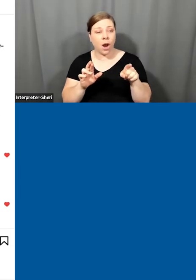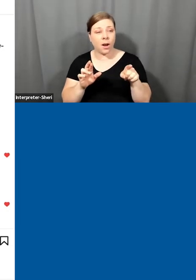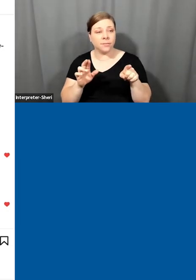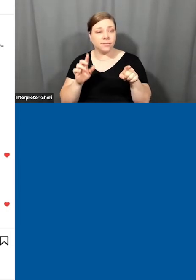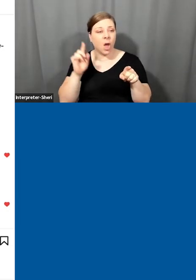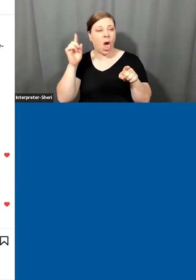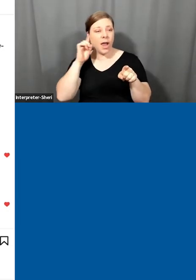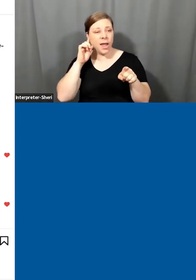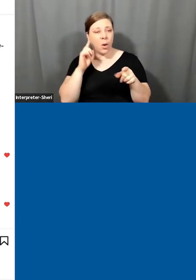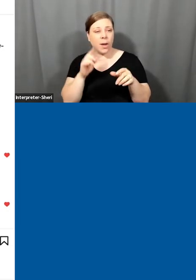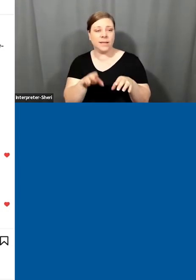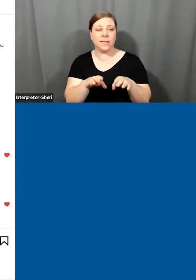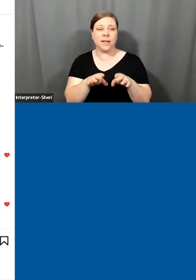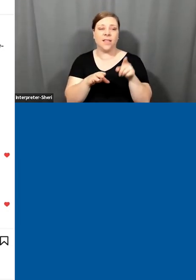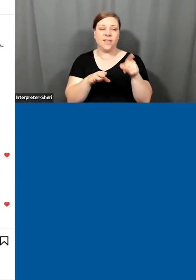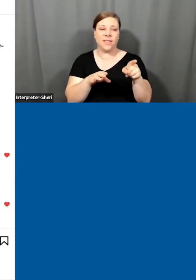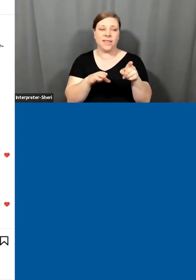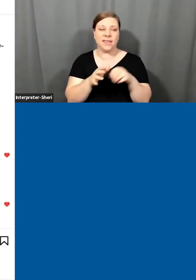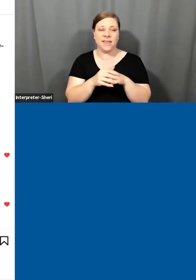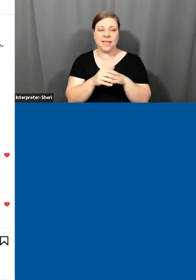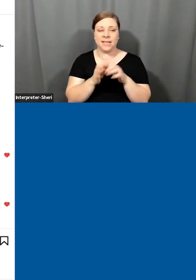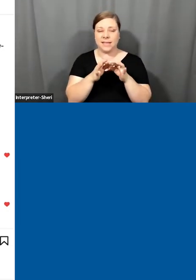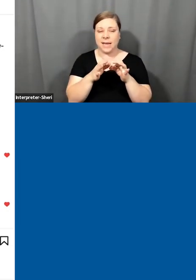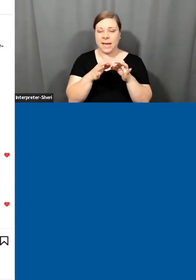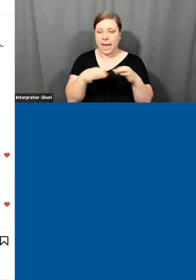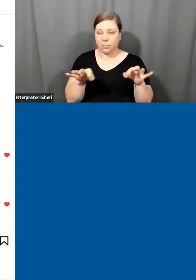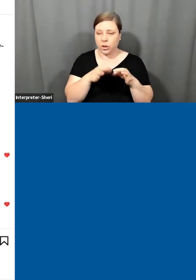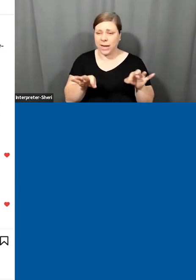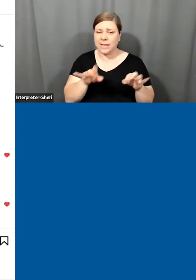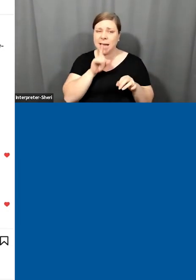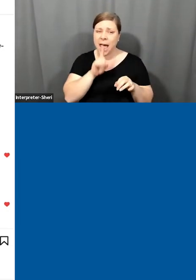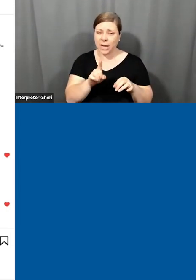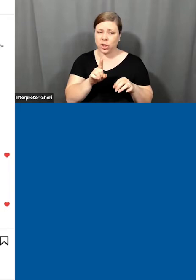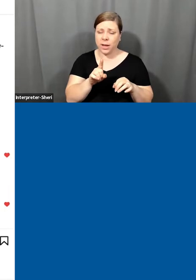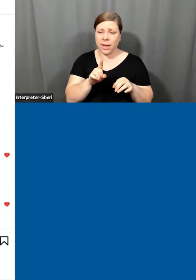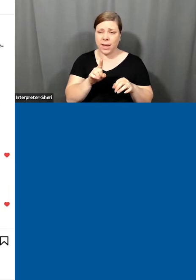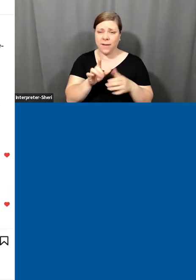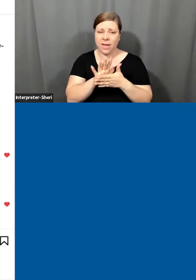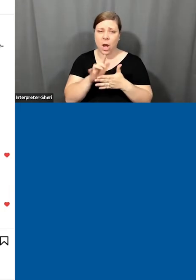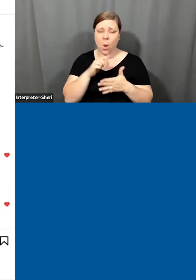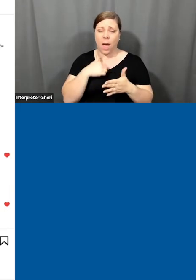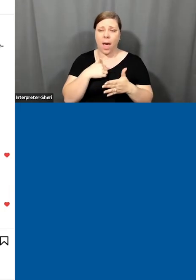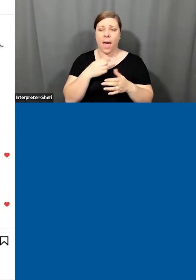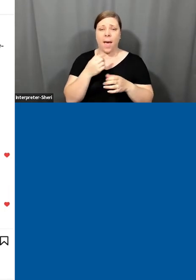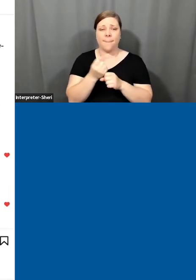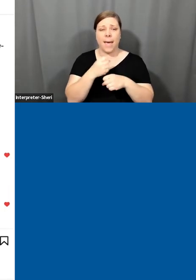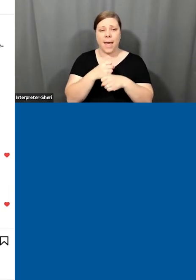described audio, and a transcript. So this is an actual reel I made on Instagram using Descript.